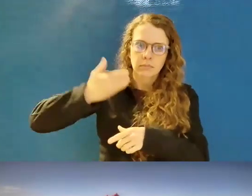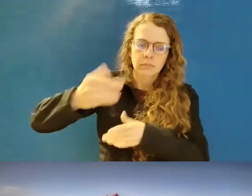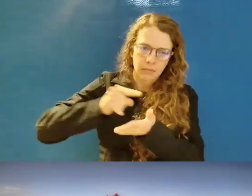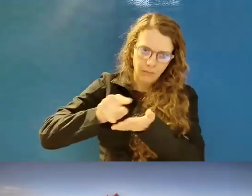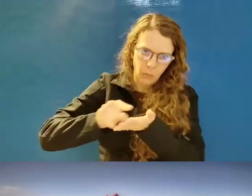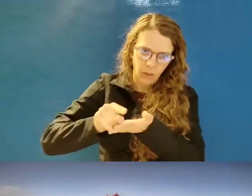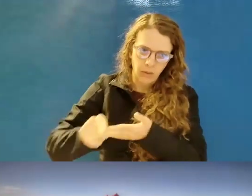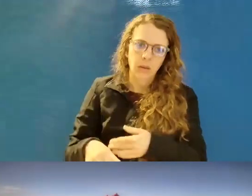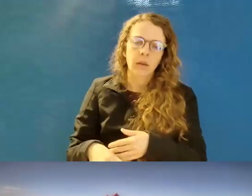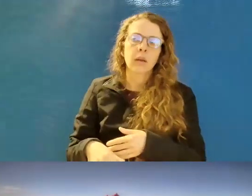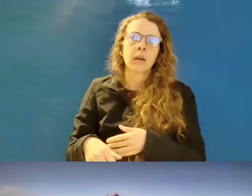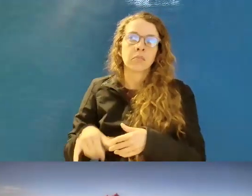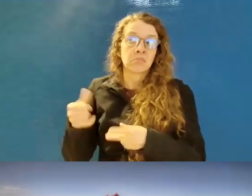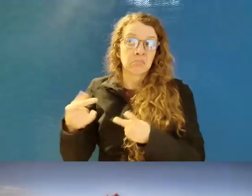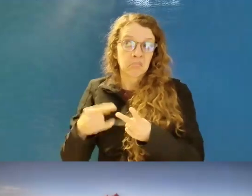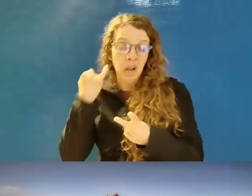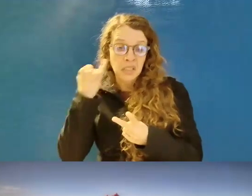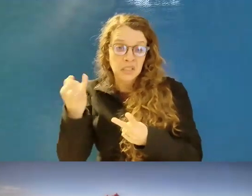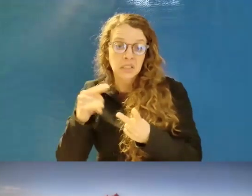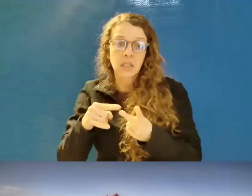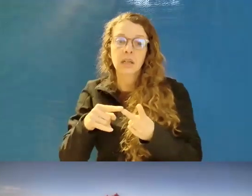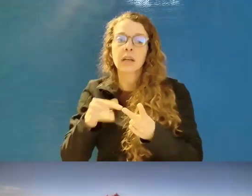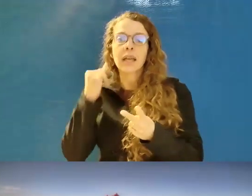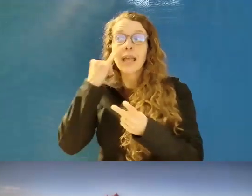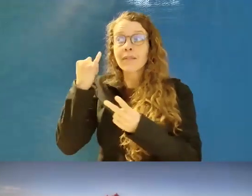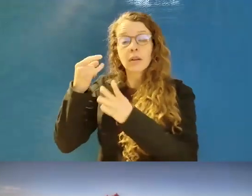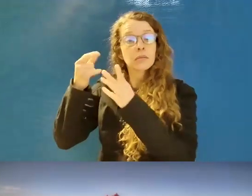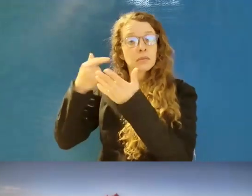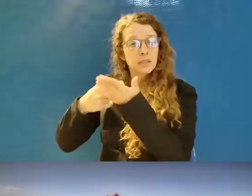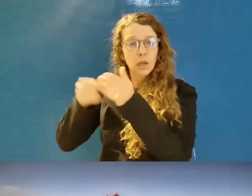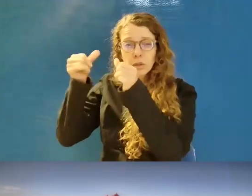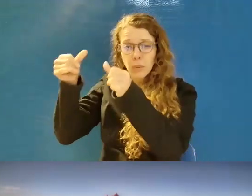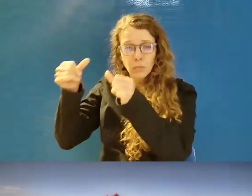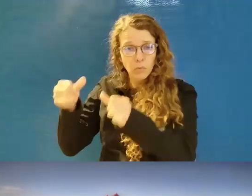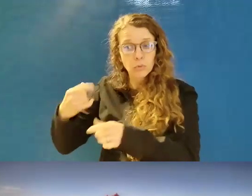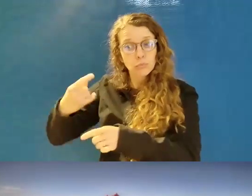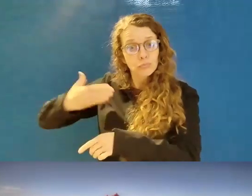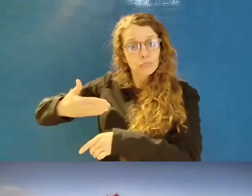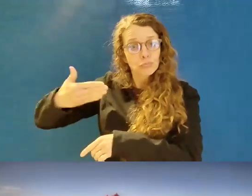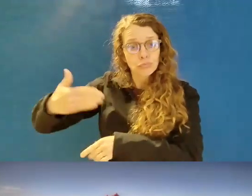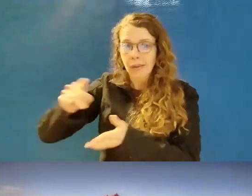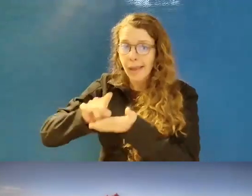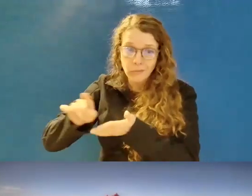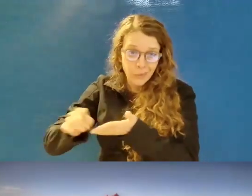Another thing is you know, if you have those discussions, if you have them regularly or each week, you know, making sure